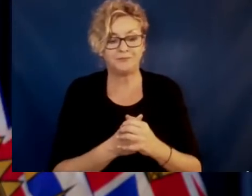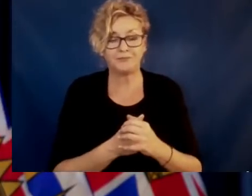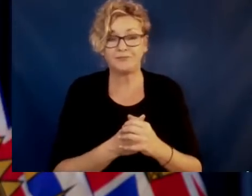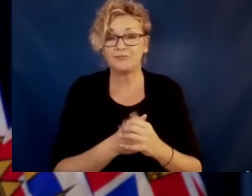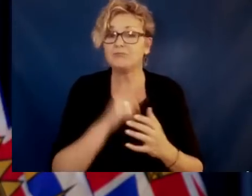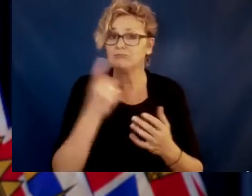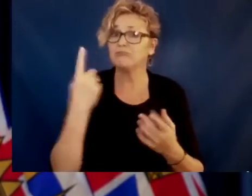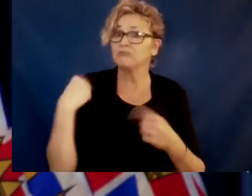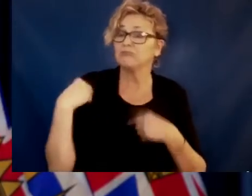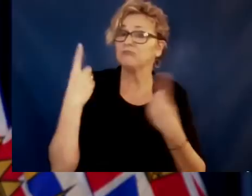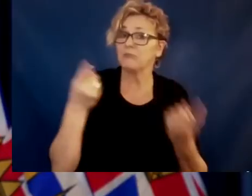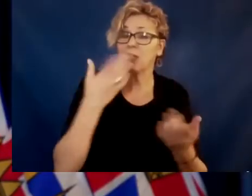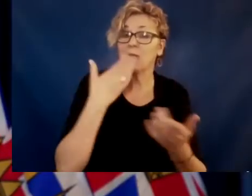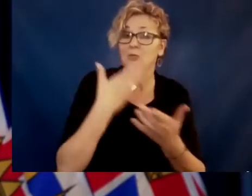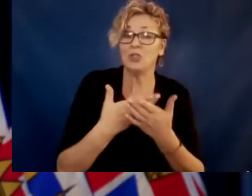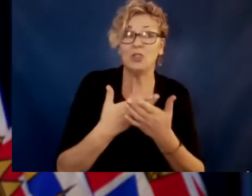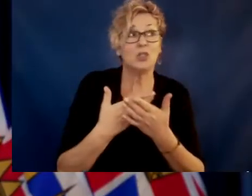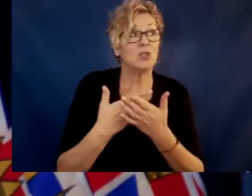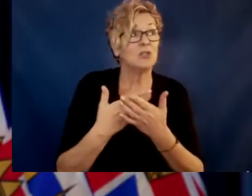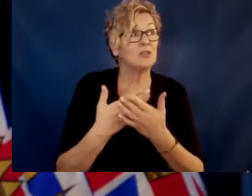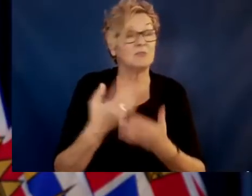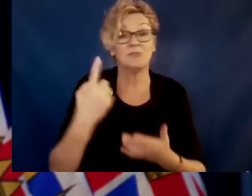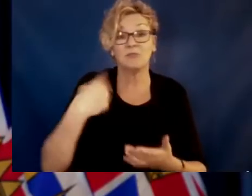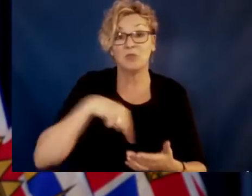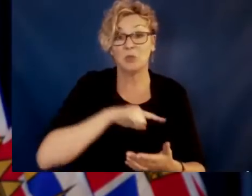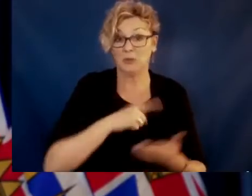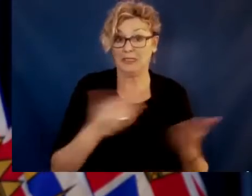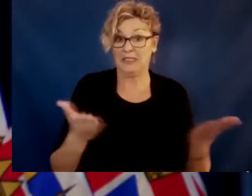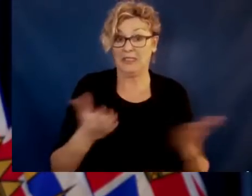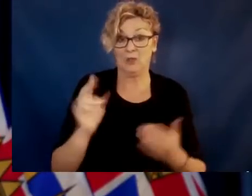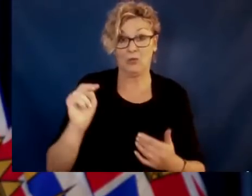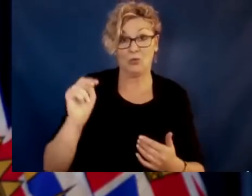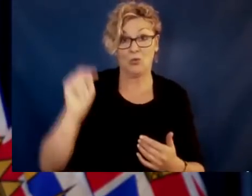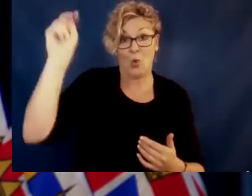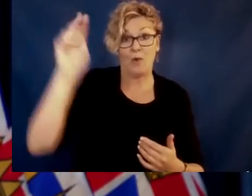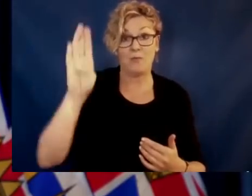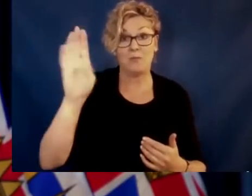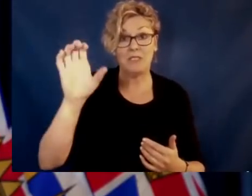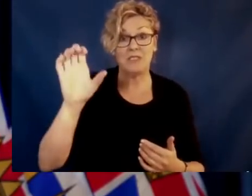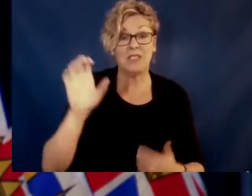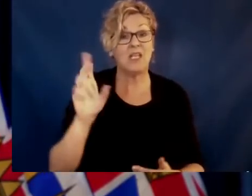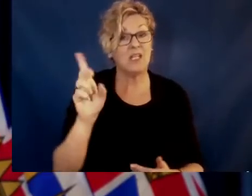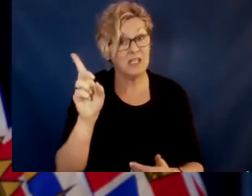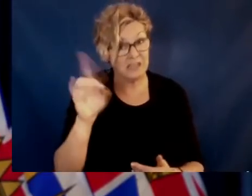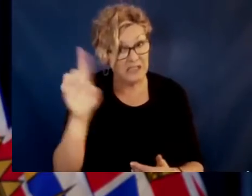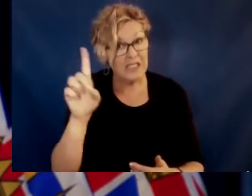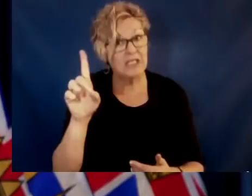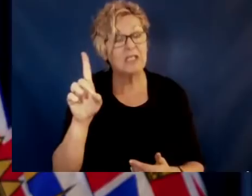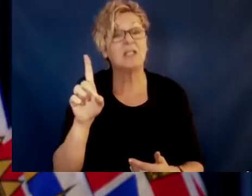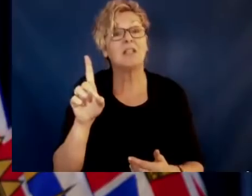summer, we planted over 300 million trees in the north in BC. Those are incredibly important to our climate